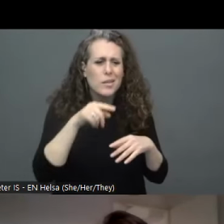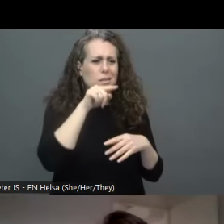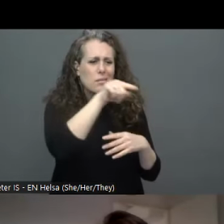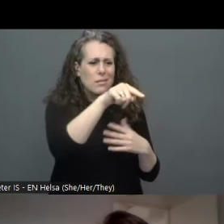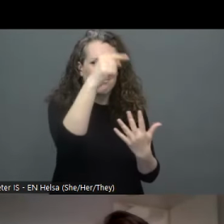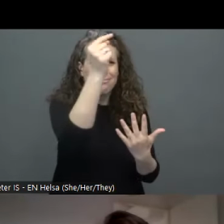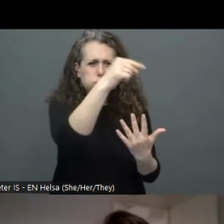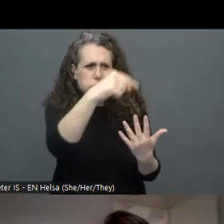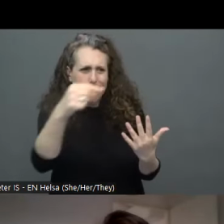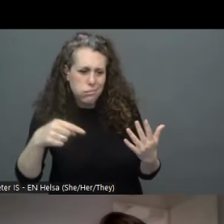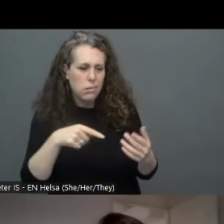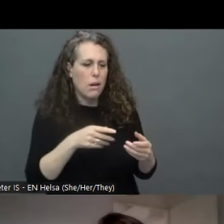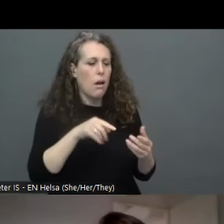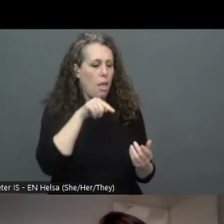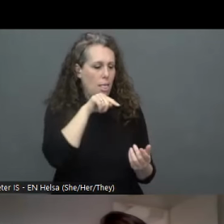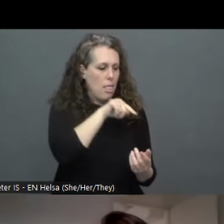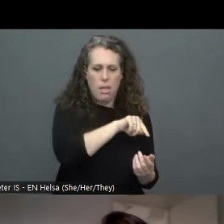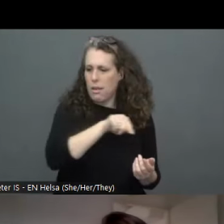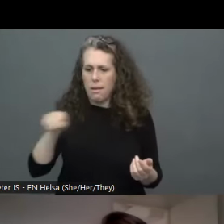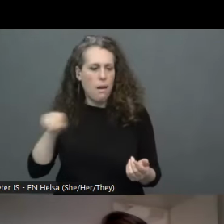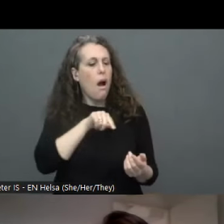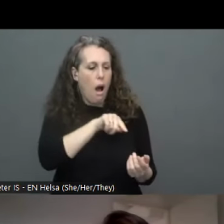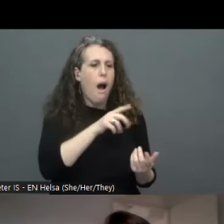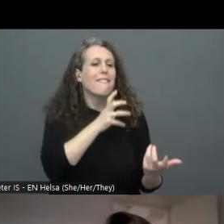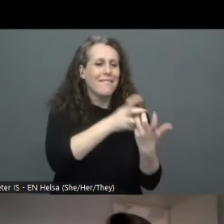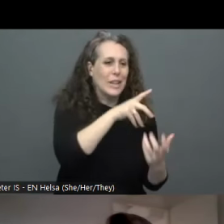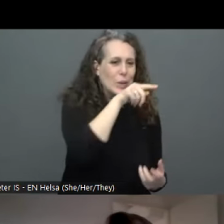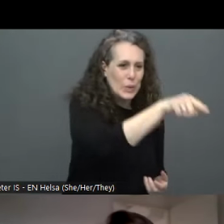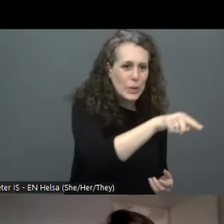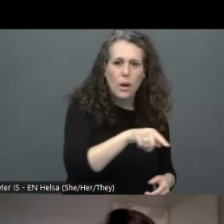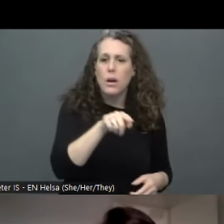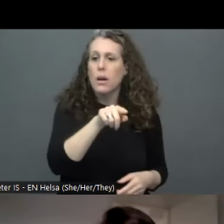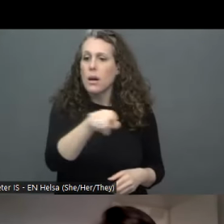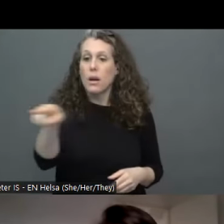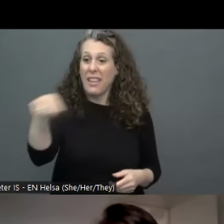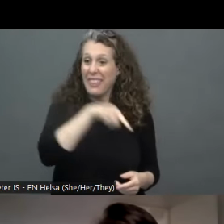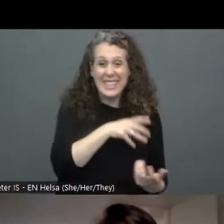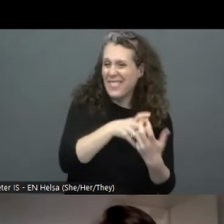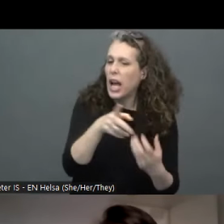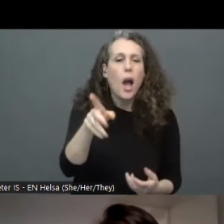really can be delivered in many different ways, to facilitate and guides to provide helpful tips